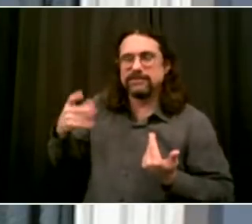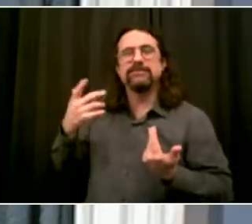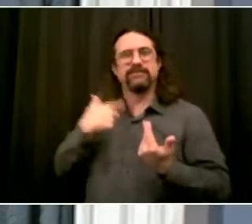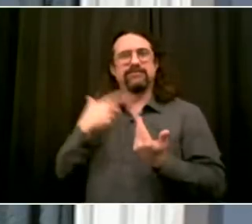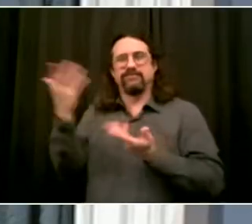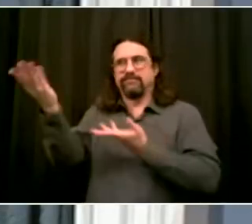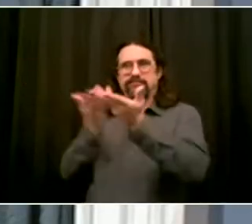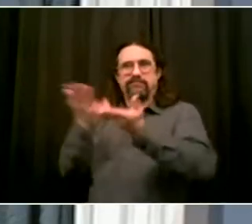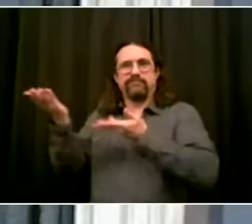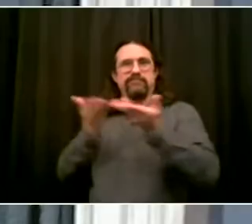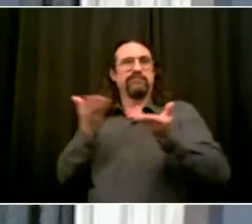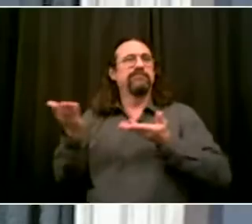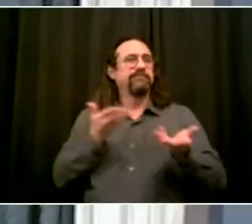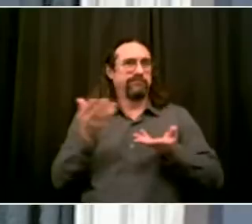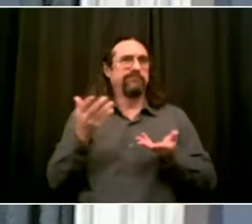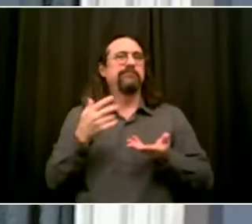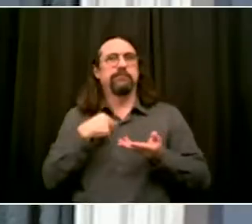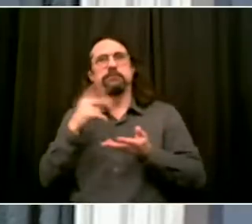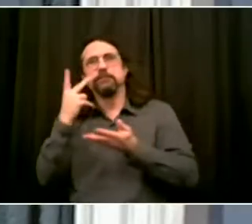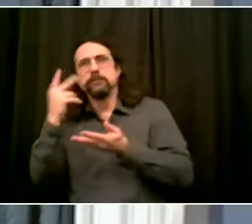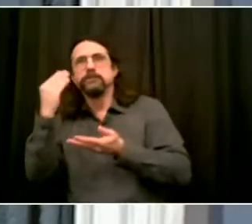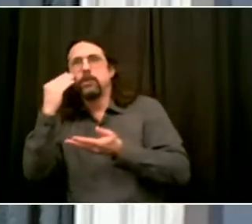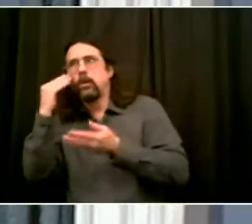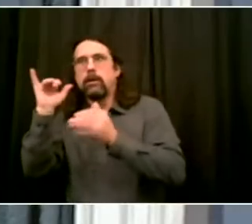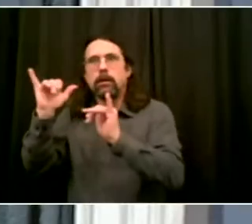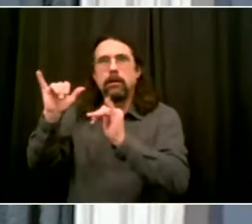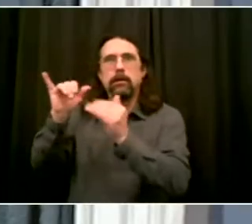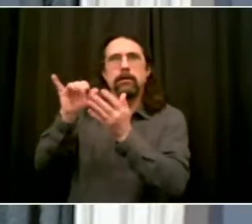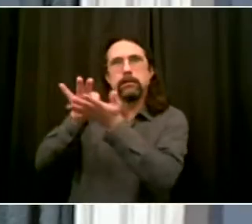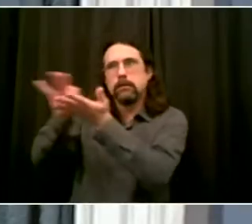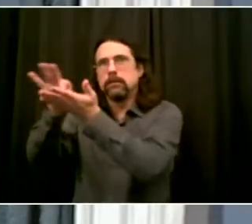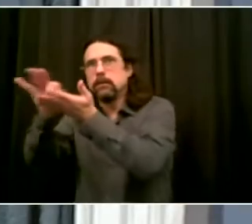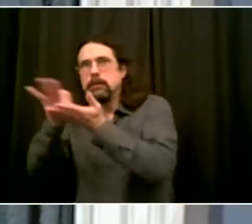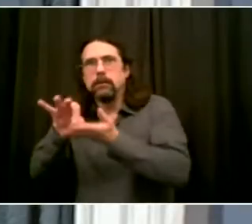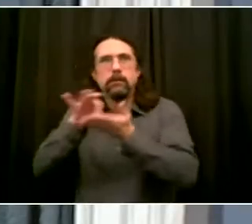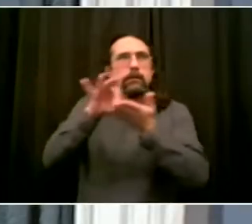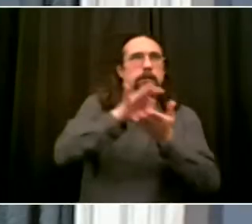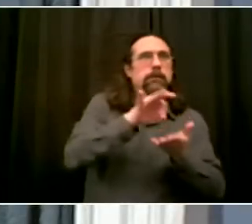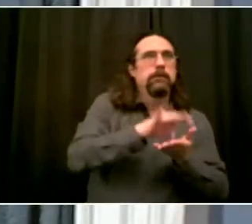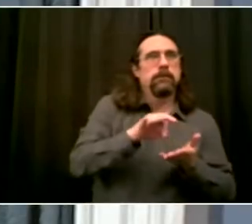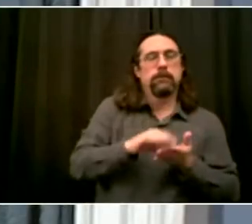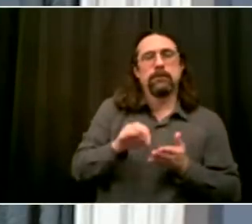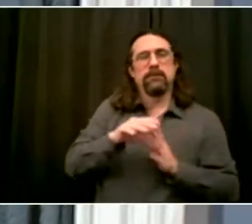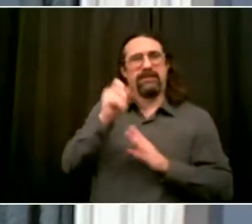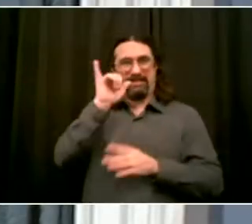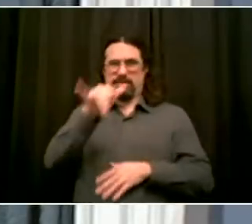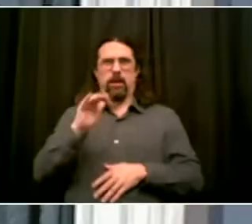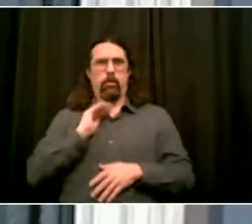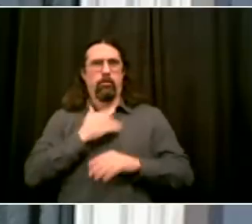GOVERNMENT THROUGH THE CCDC WILL ALSO BE ROLLING OUT WHAT IT CALLS LONG- TERM CARE